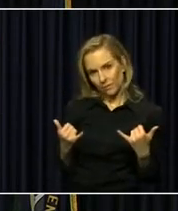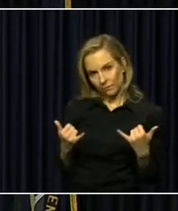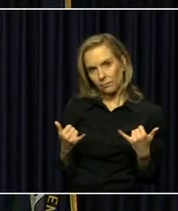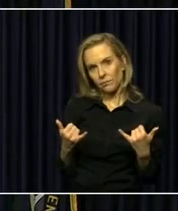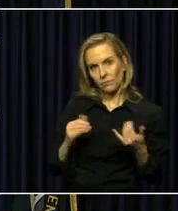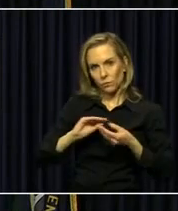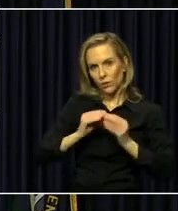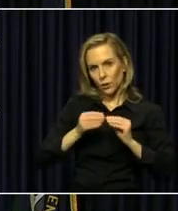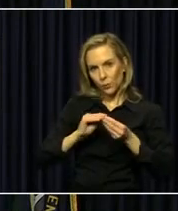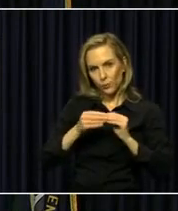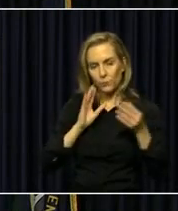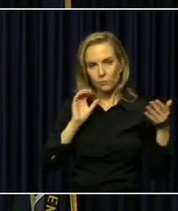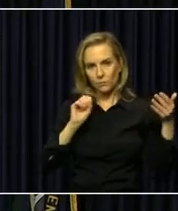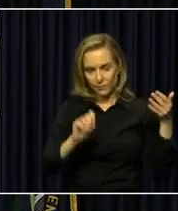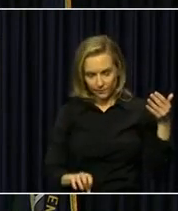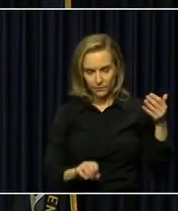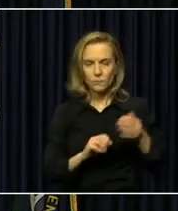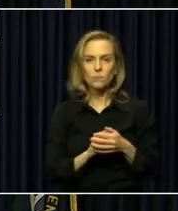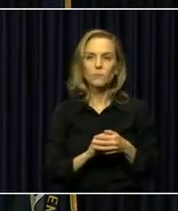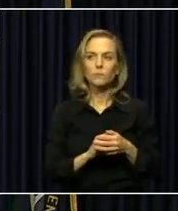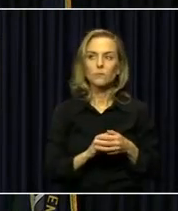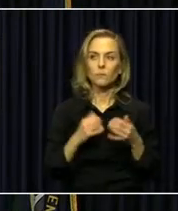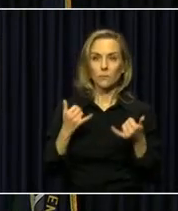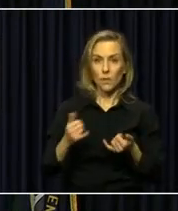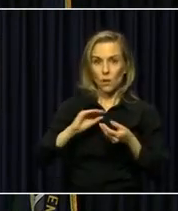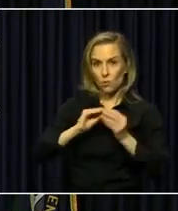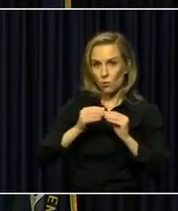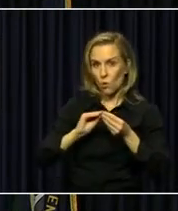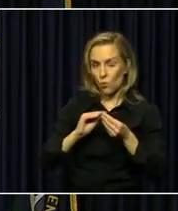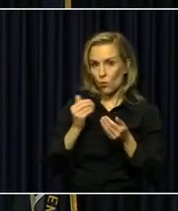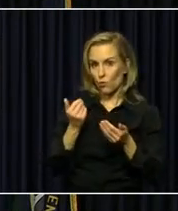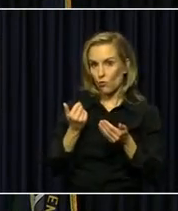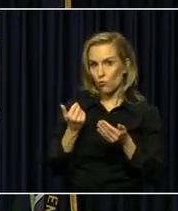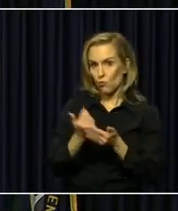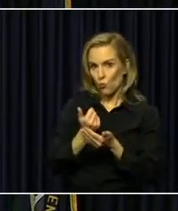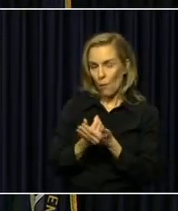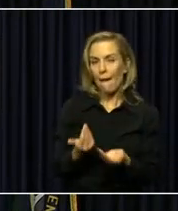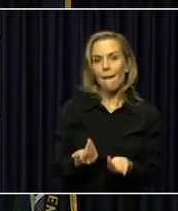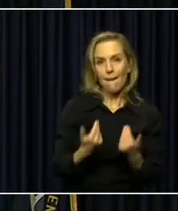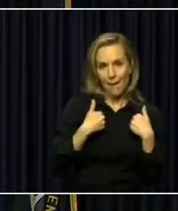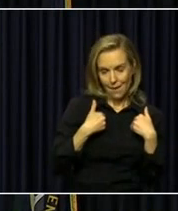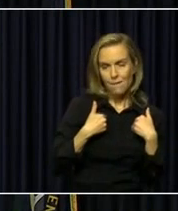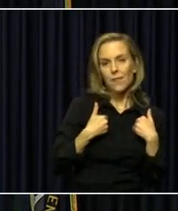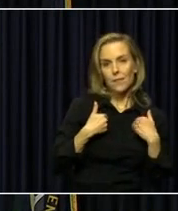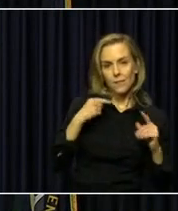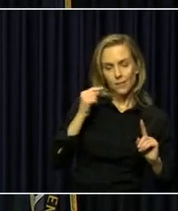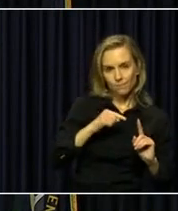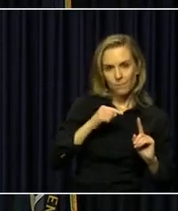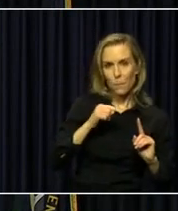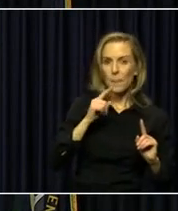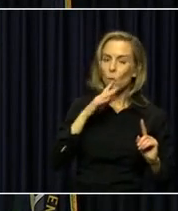THE REPORTS GO THROUGH, BUT THEN WE'VE GOT SOME NATIONAL LABS THAT CAN TAKE TEN DAYS TO 14